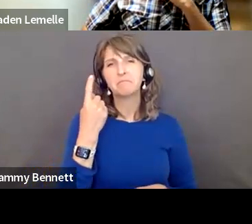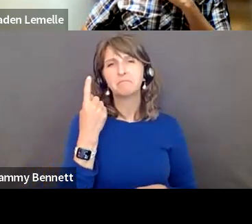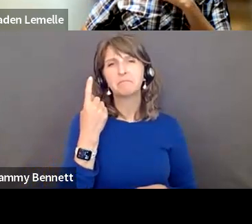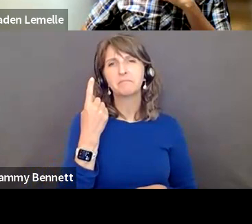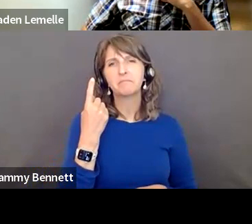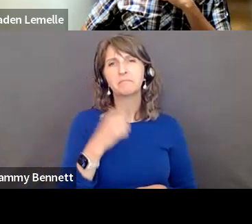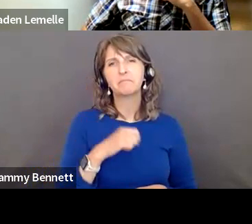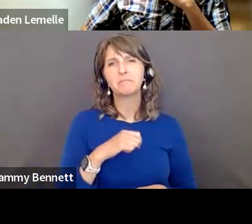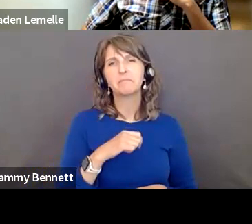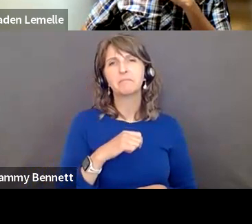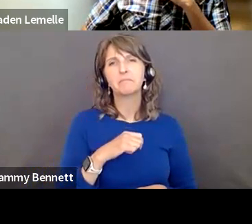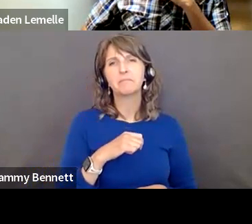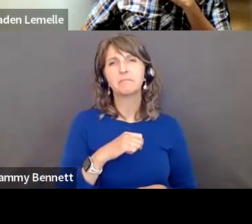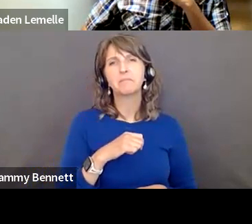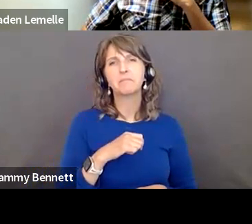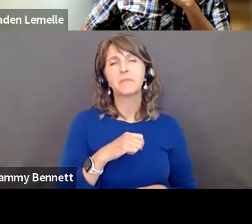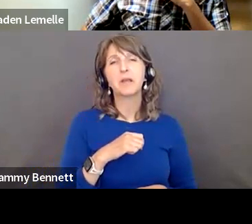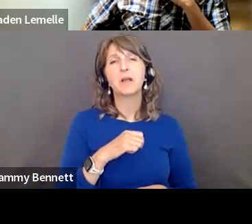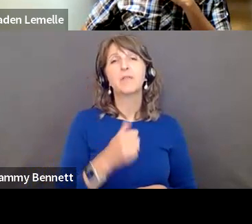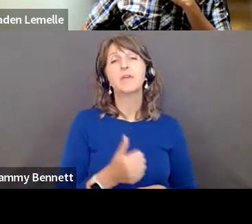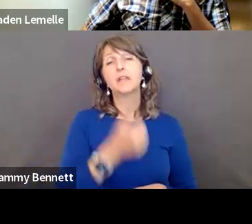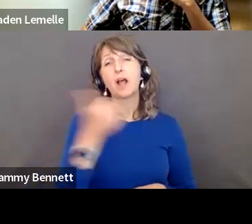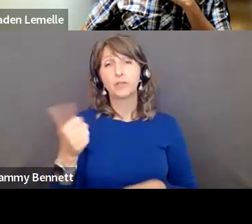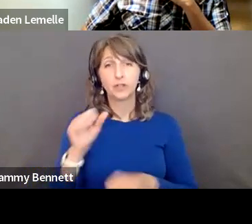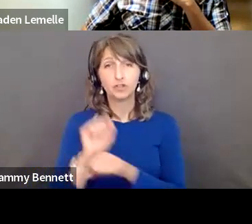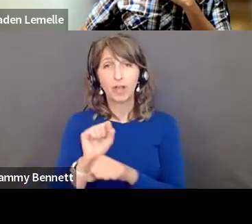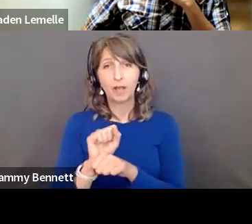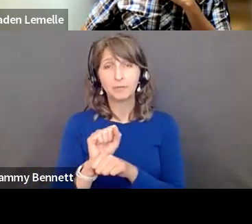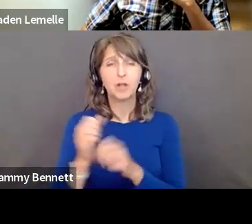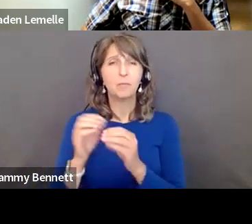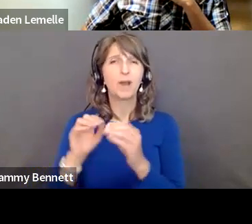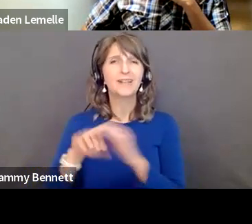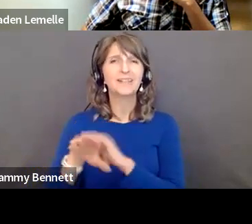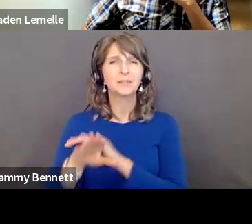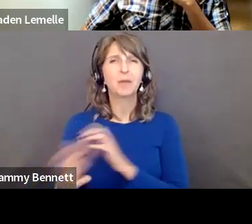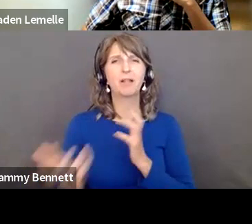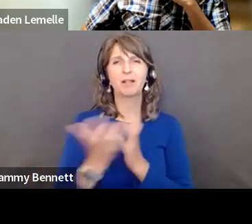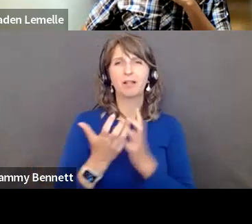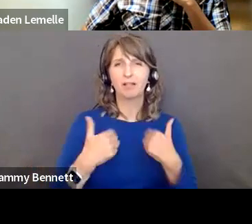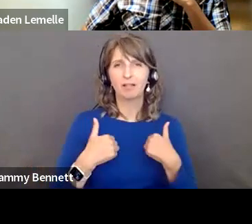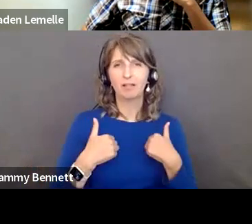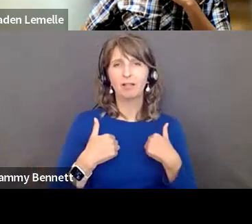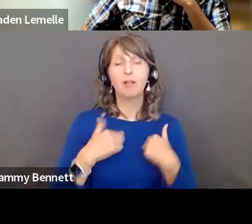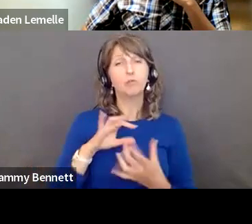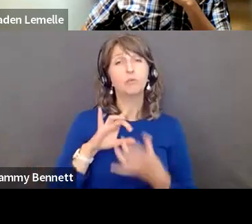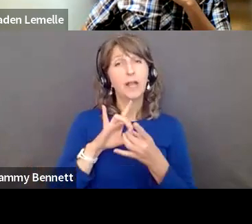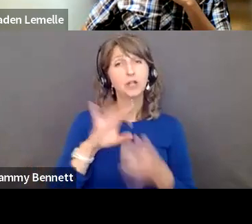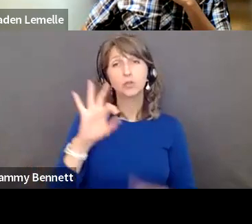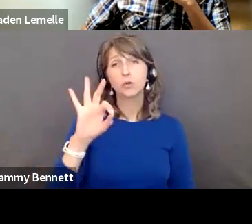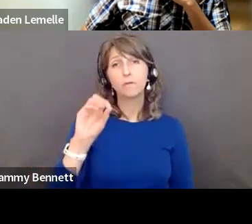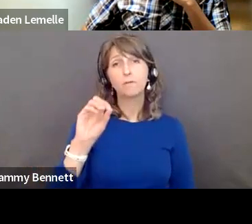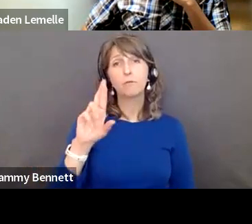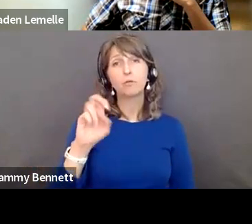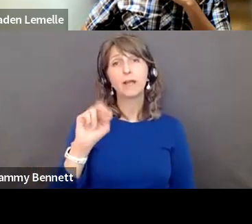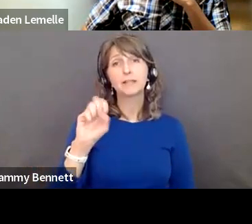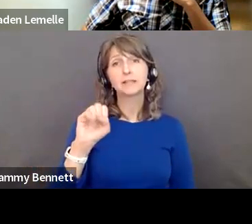More accessible jobs that I could probably work with. In the forensics field that